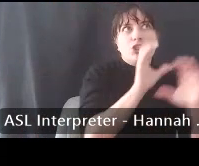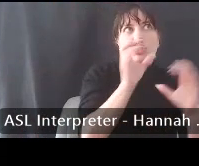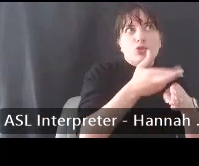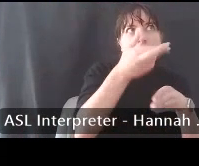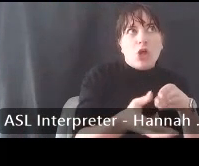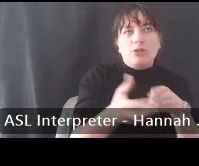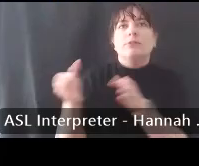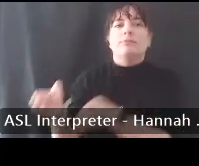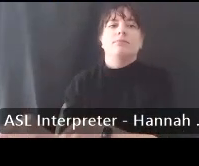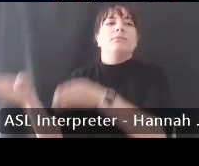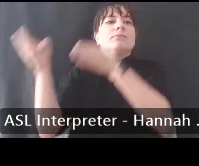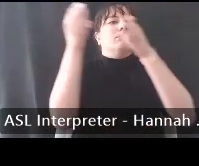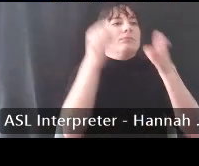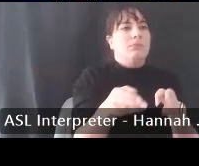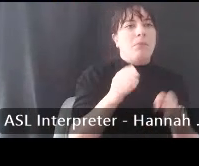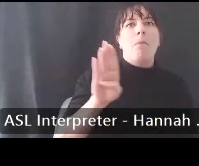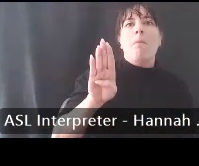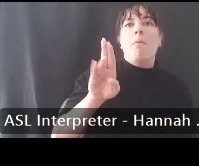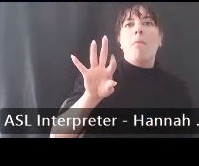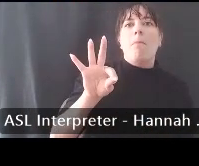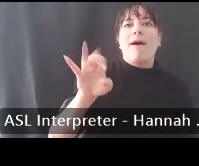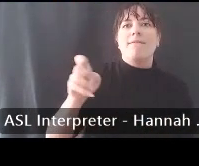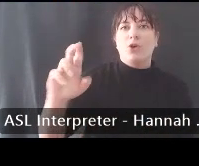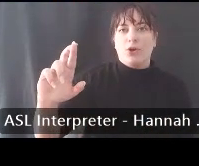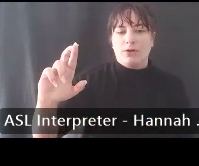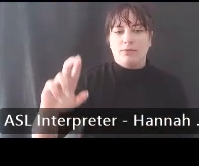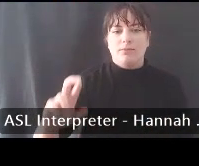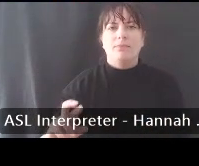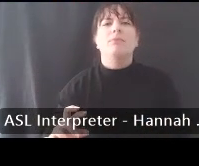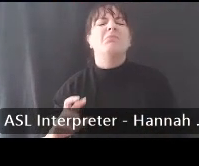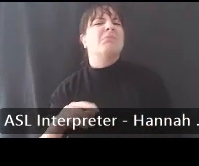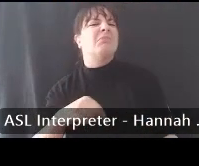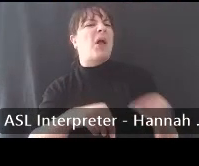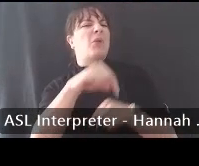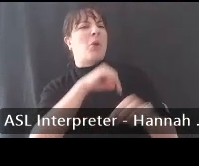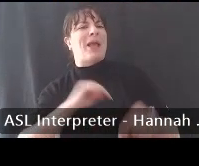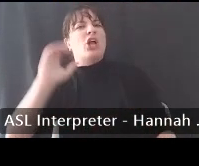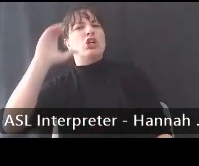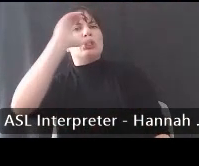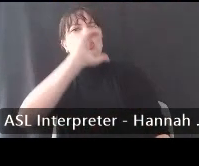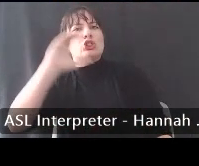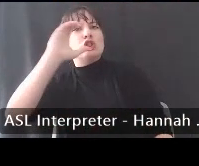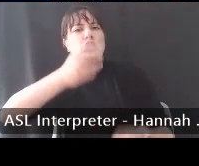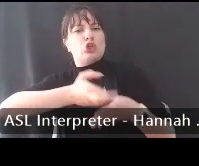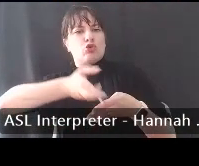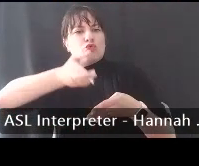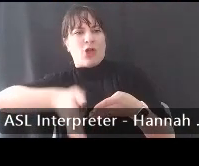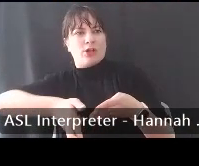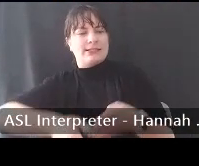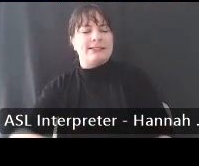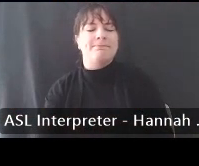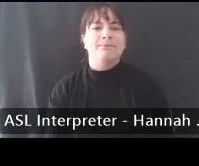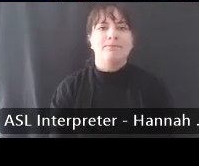And I want to look at the search results. Search results, tab two of three.